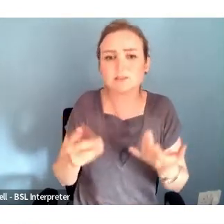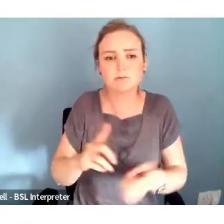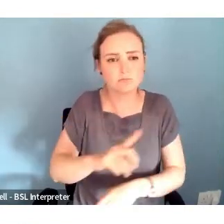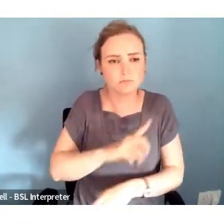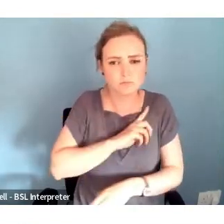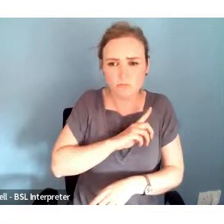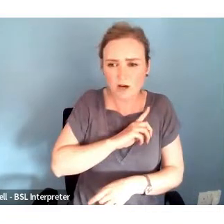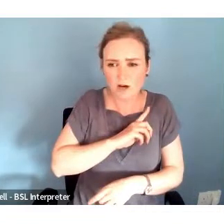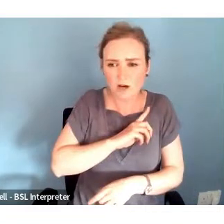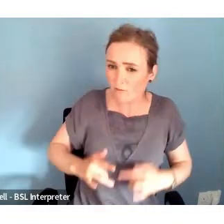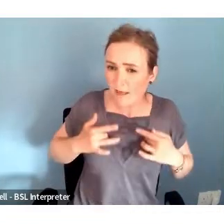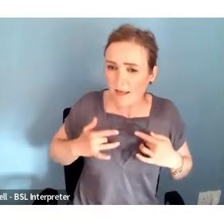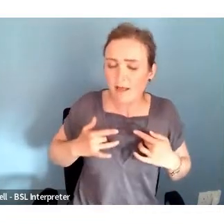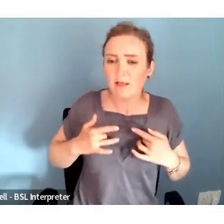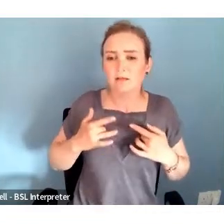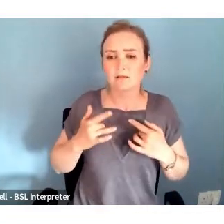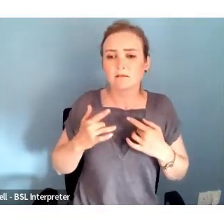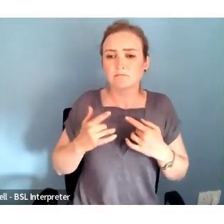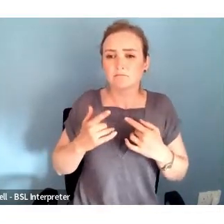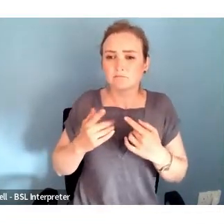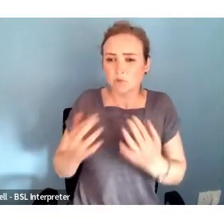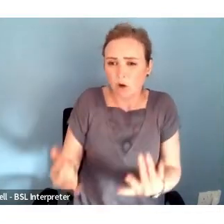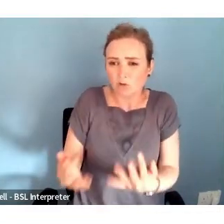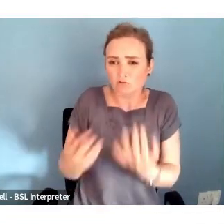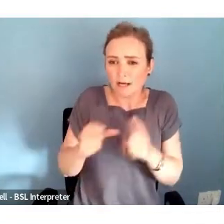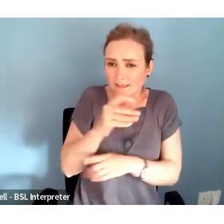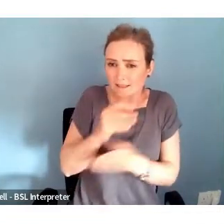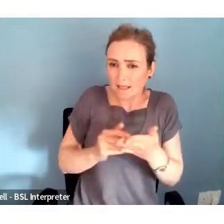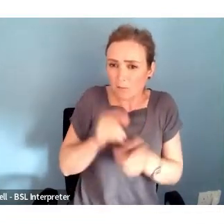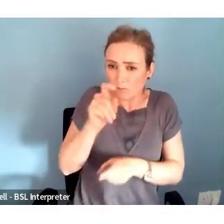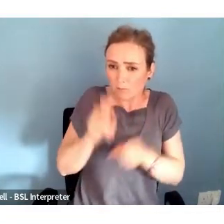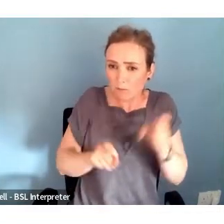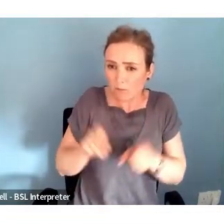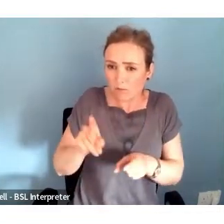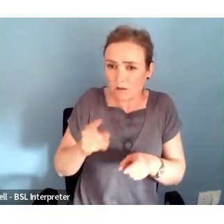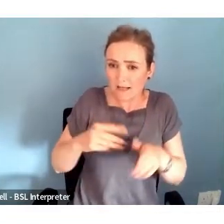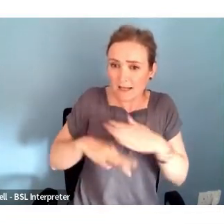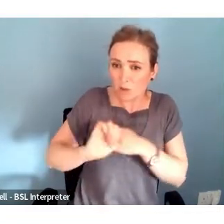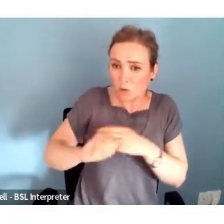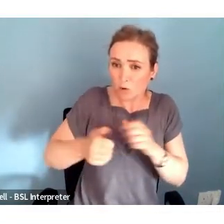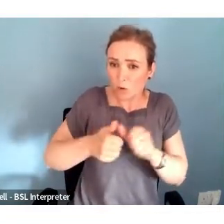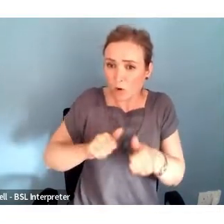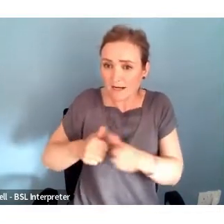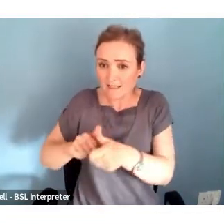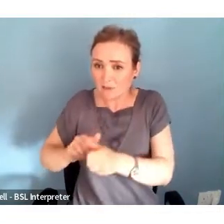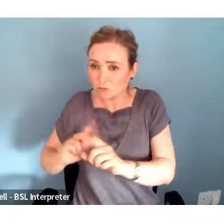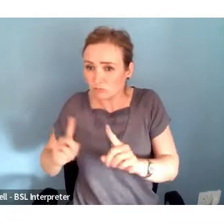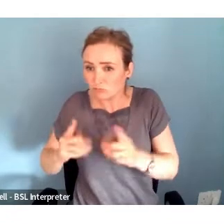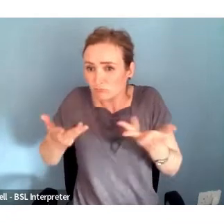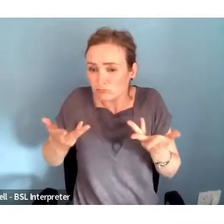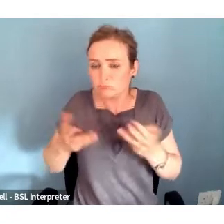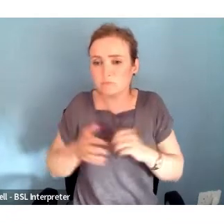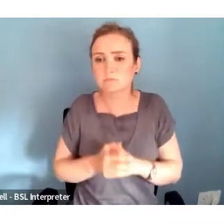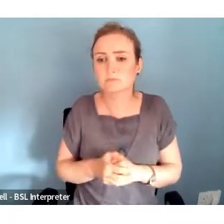more Disabled talent in your organisation. ALEX: A number of reasons, really. First of all